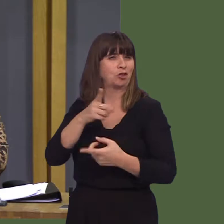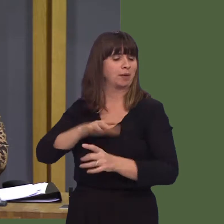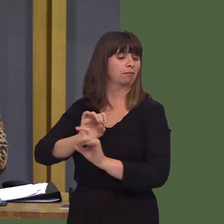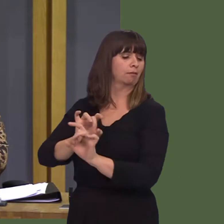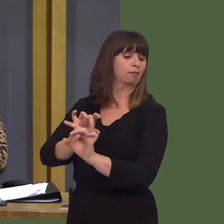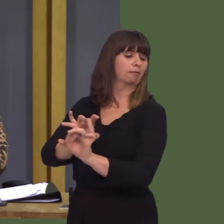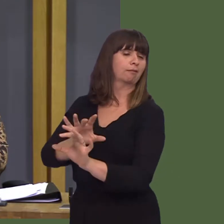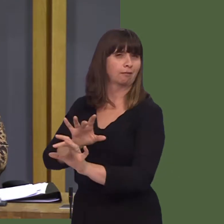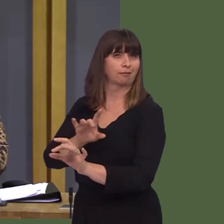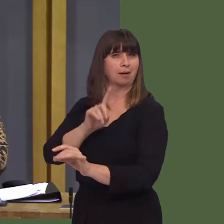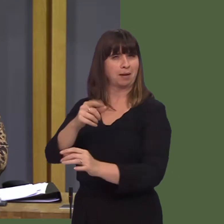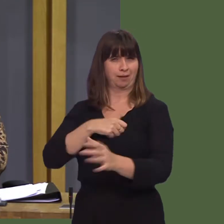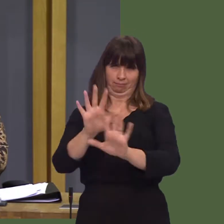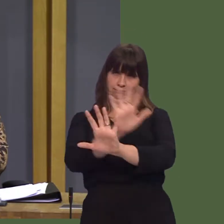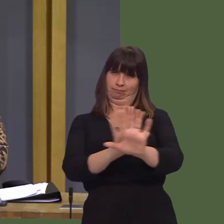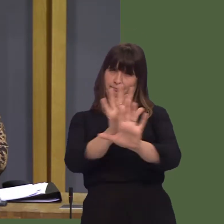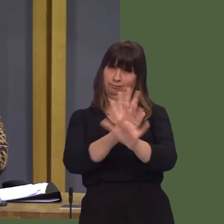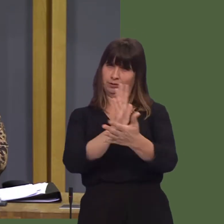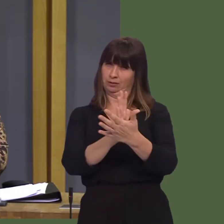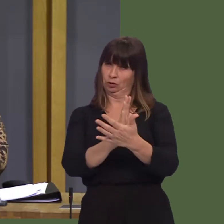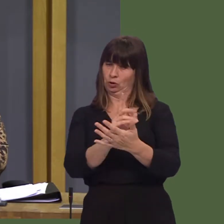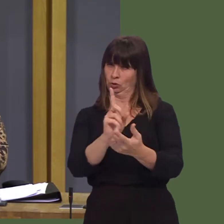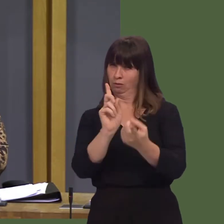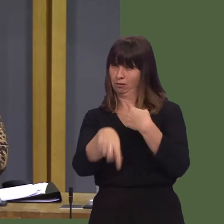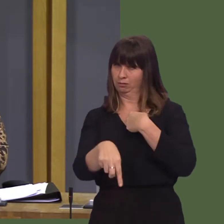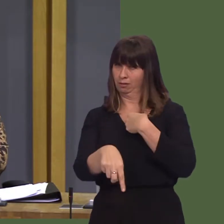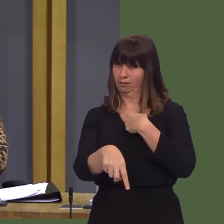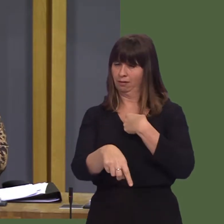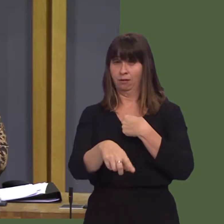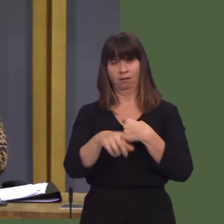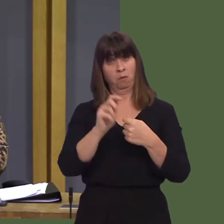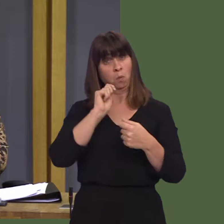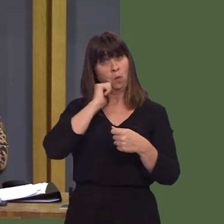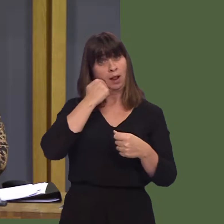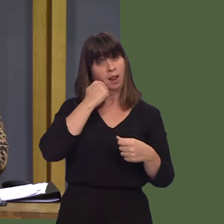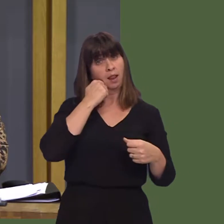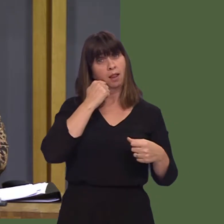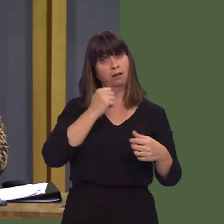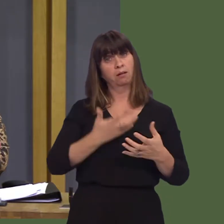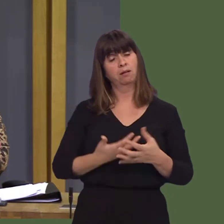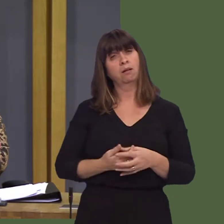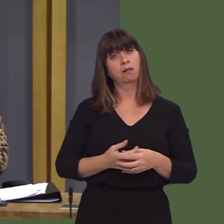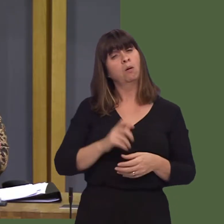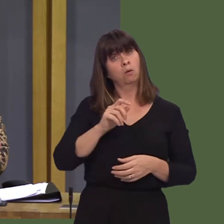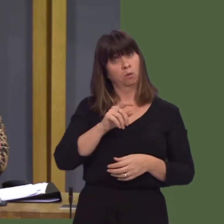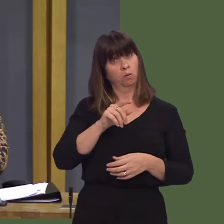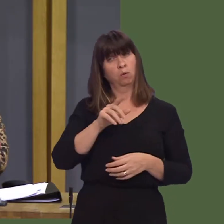that in her response she covered, for example, whether this will ultimately be a decision